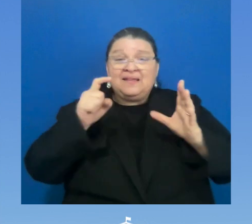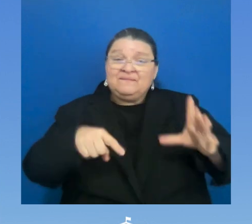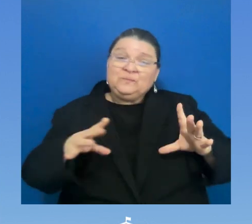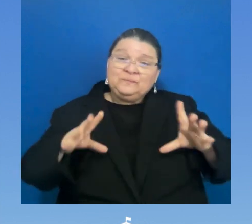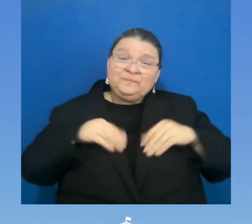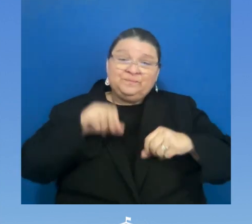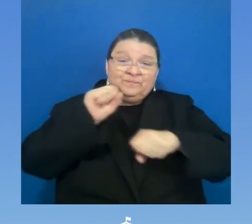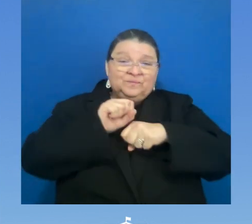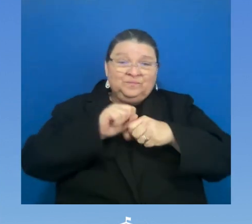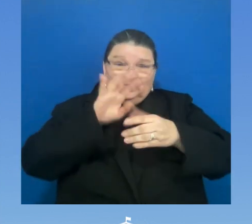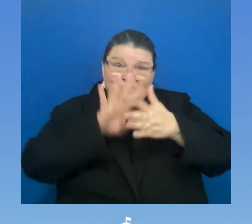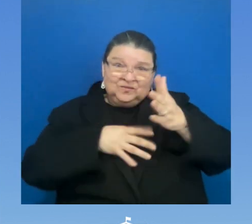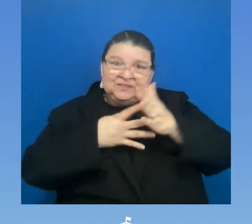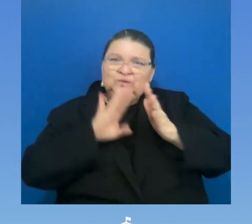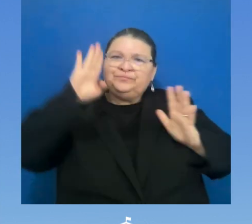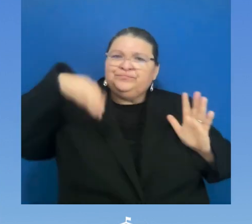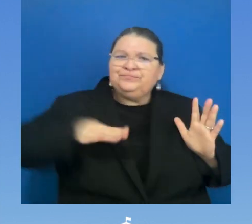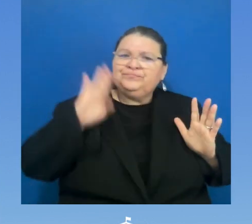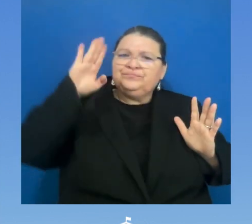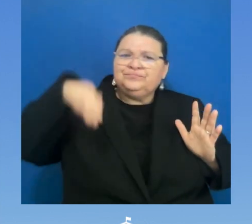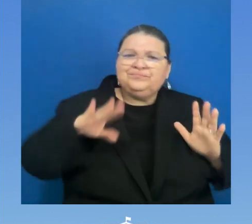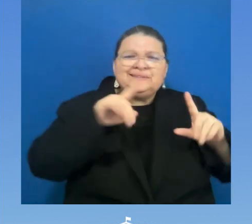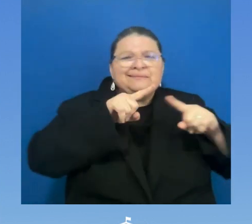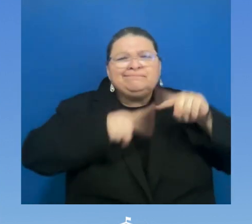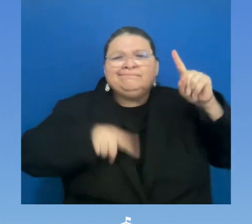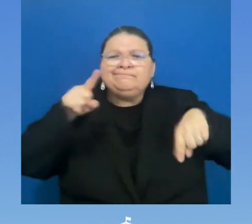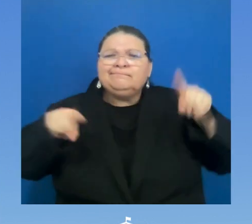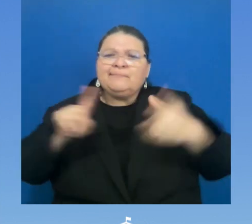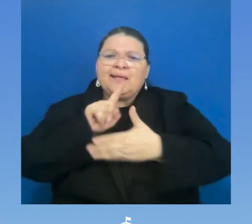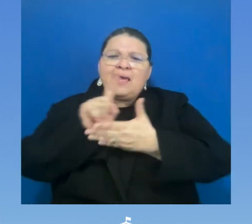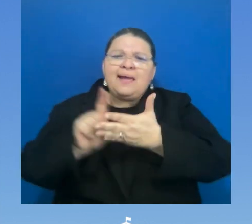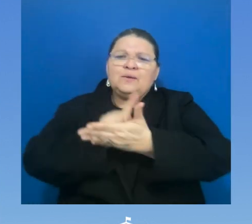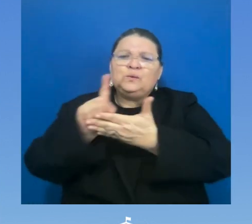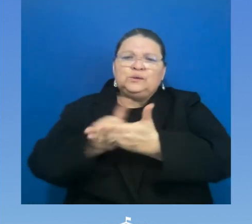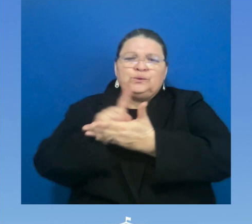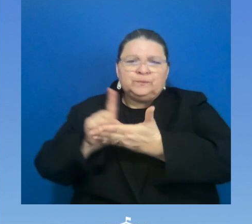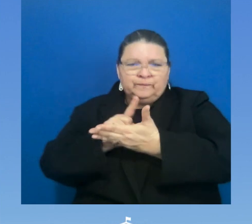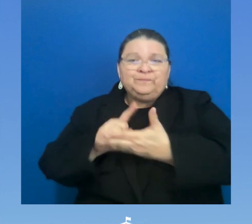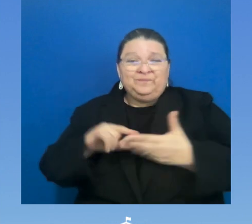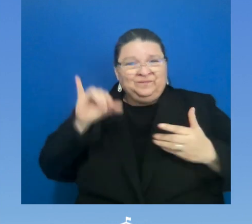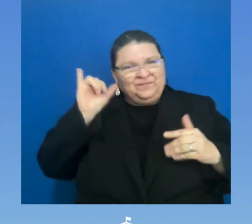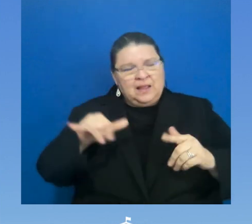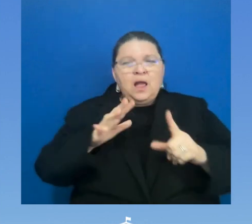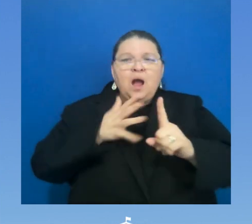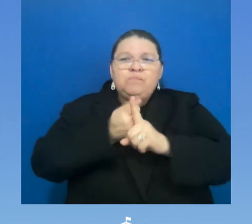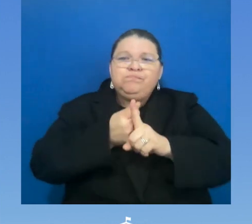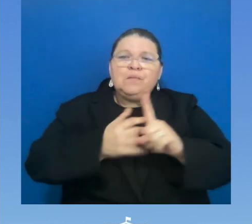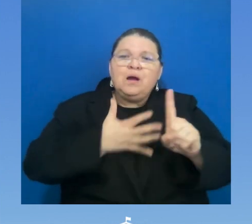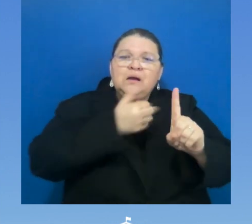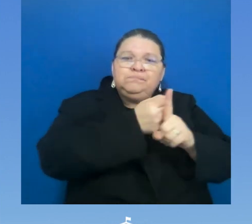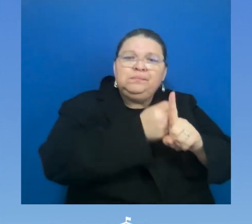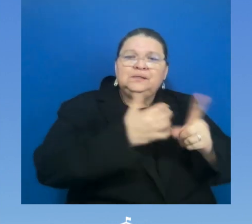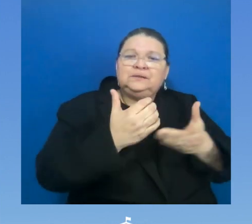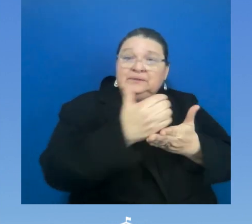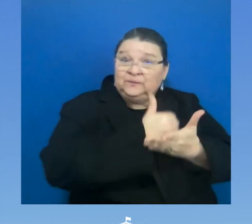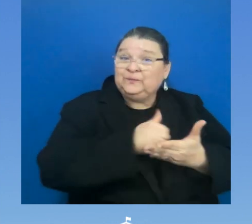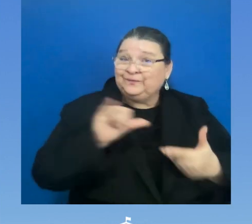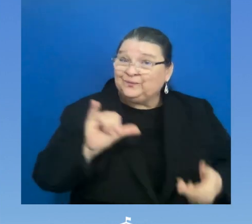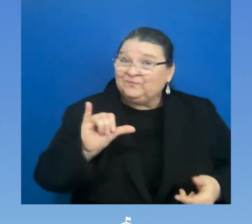These factors are relevant across the wage spectrum, including among the highest paid jobs in the labor market,